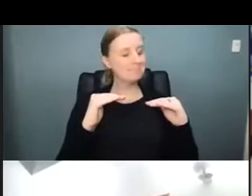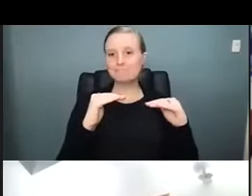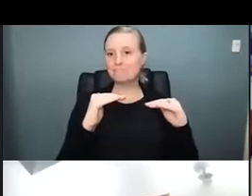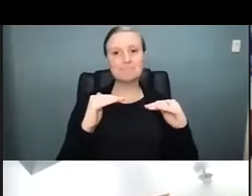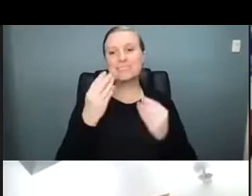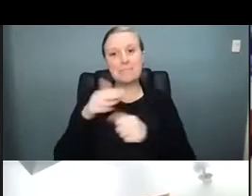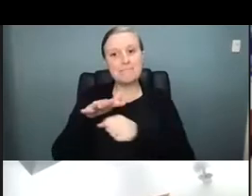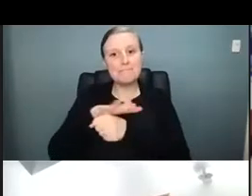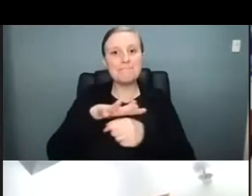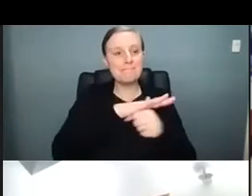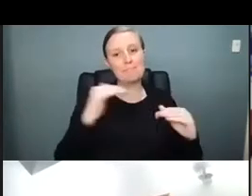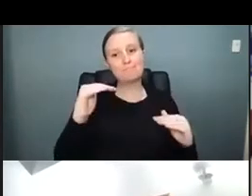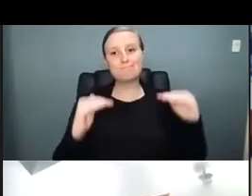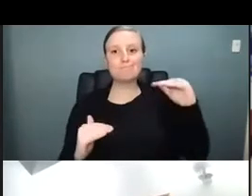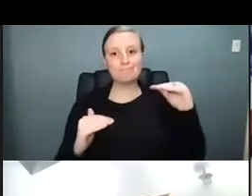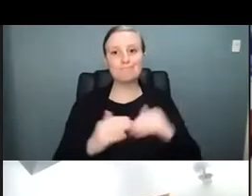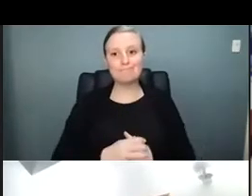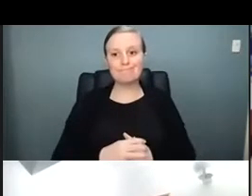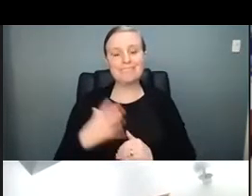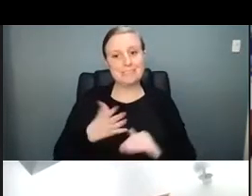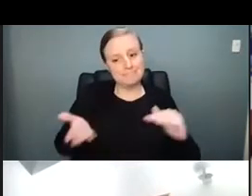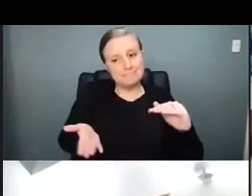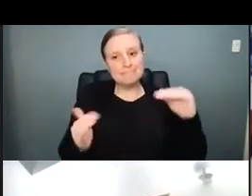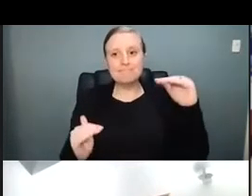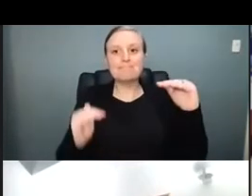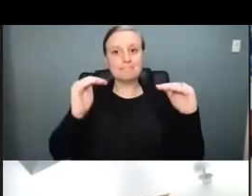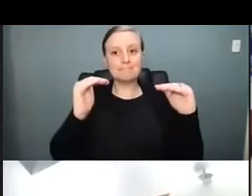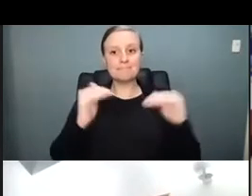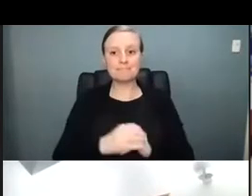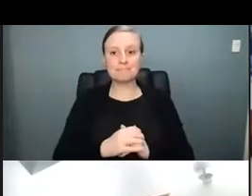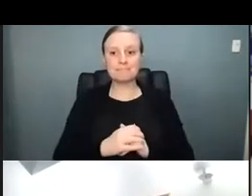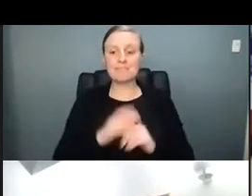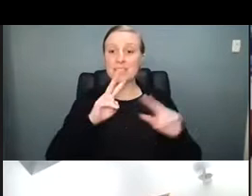inclusion in Australia and helps us identify the areas that we need to focus on in order